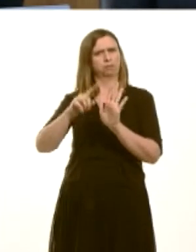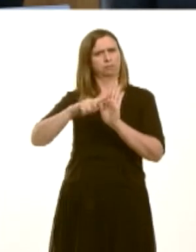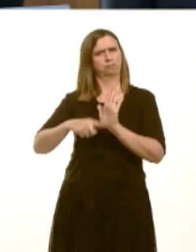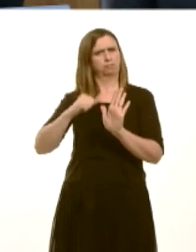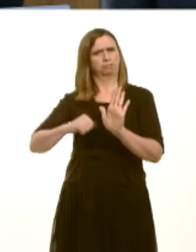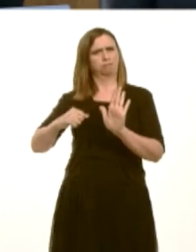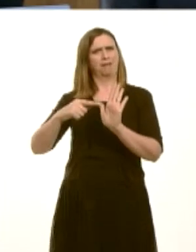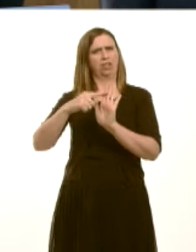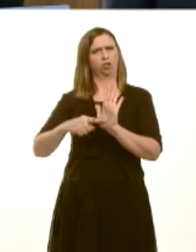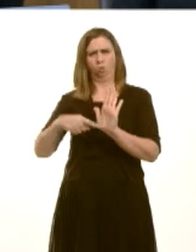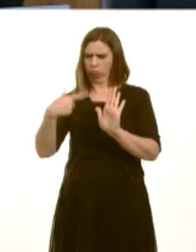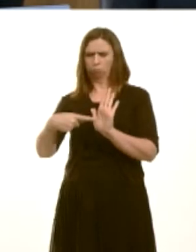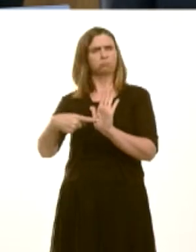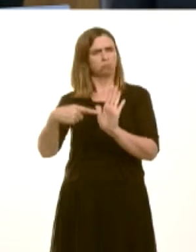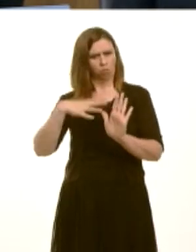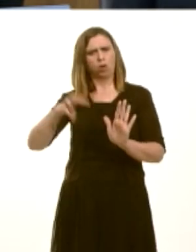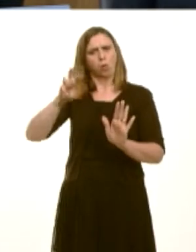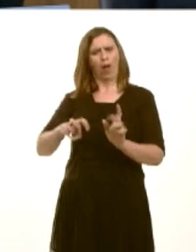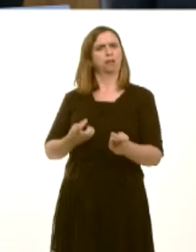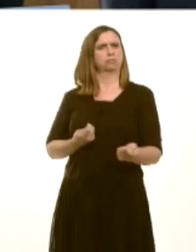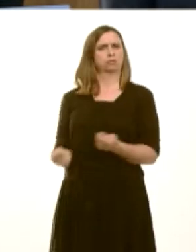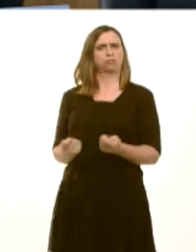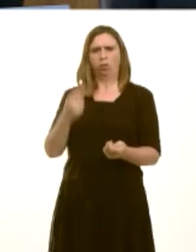costs of the bridges, that the tolls are controlled from Wales, and then take a decision from